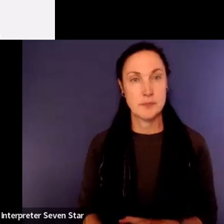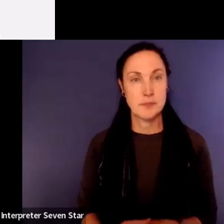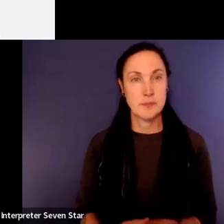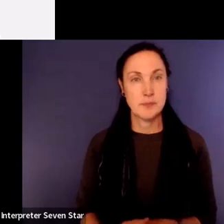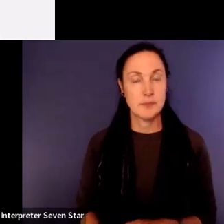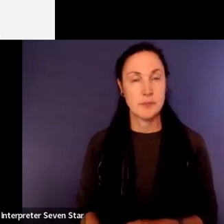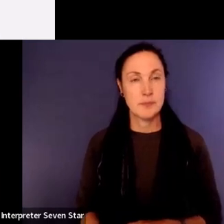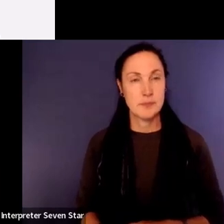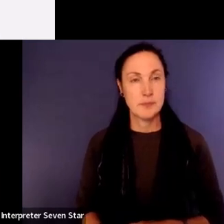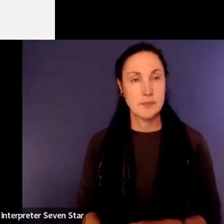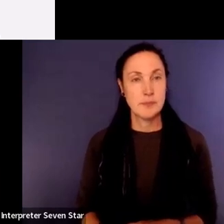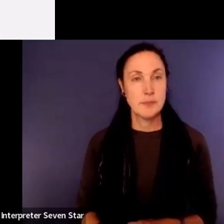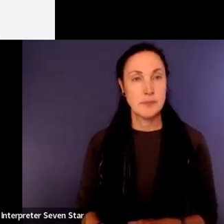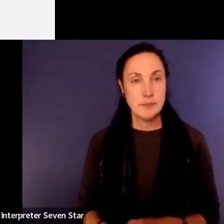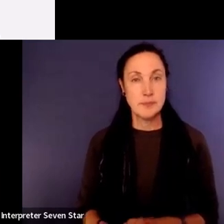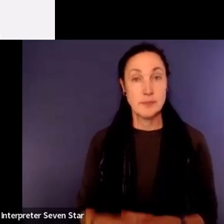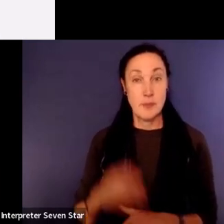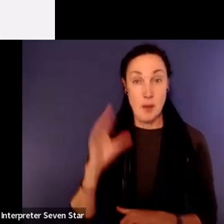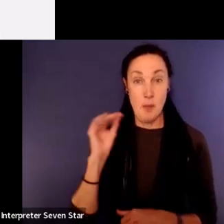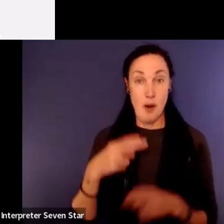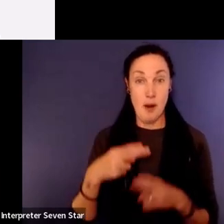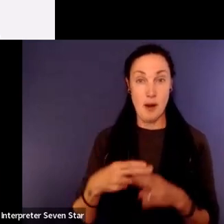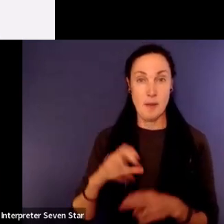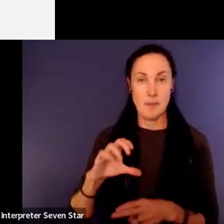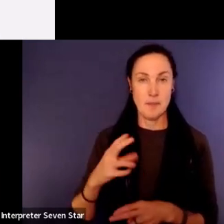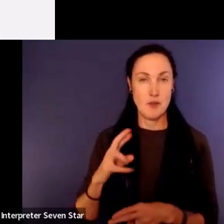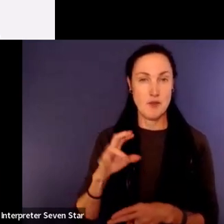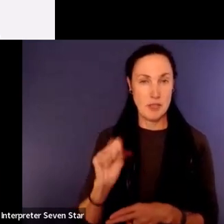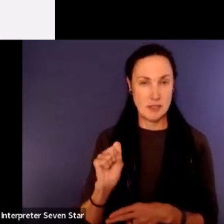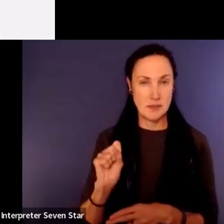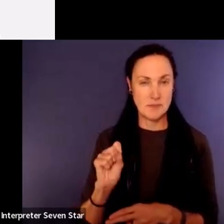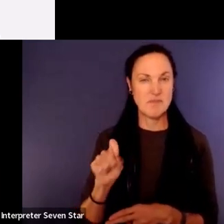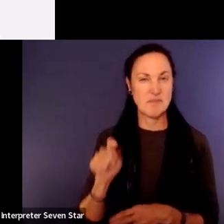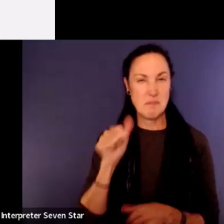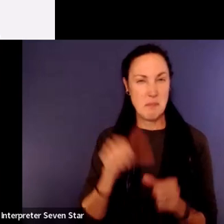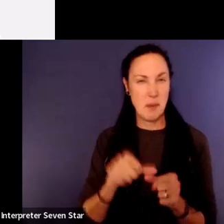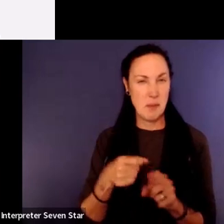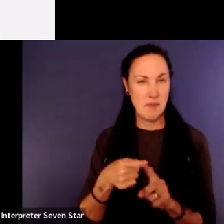Now, this is Chris. You all might remember him from the last session.